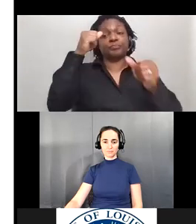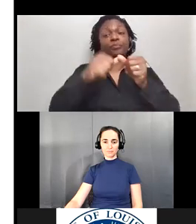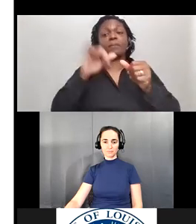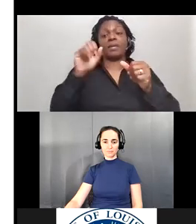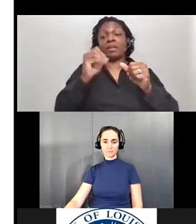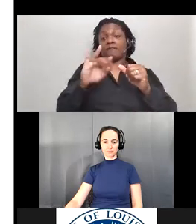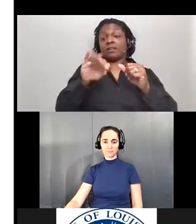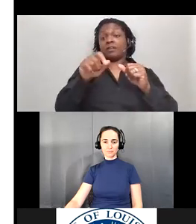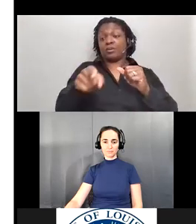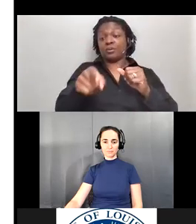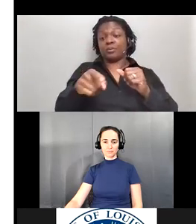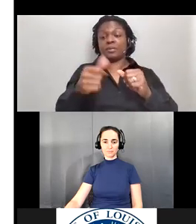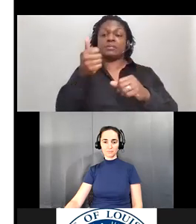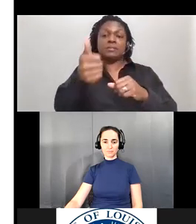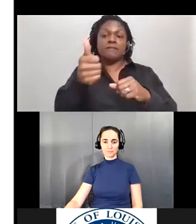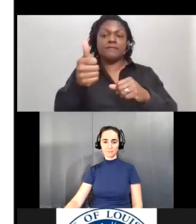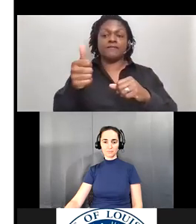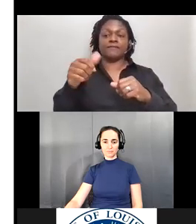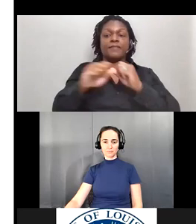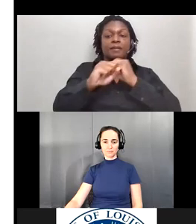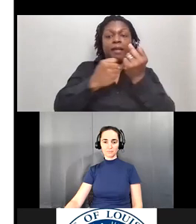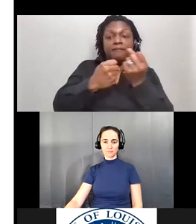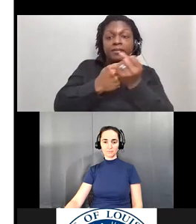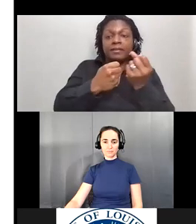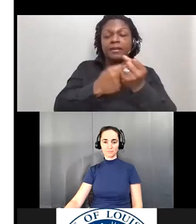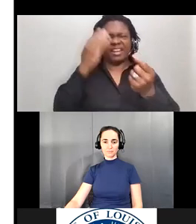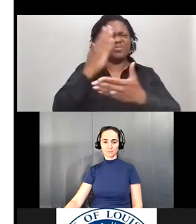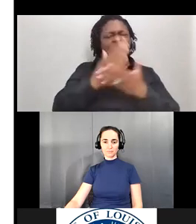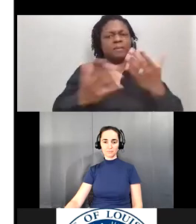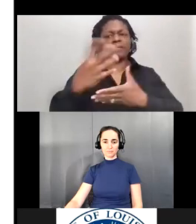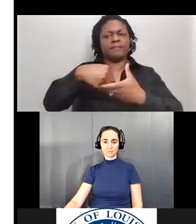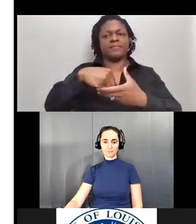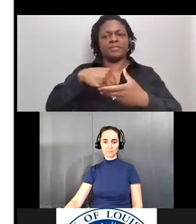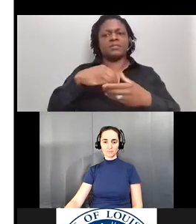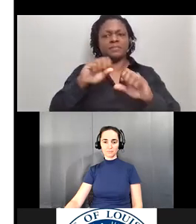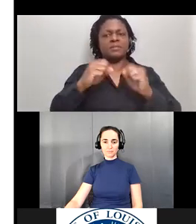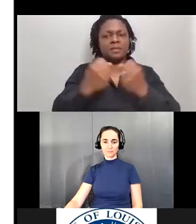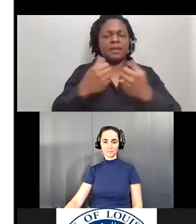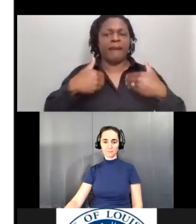disclosure cards. I know some of the autism societies have them around the country, even